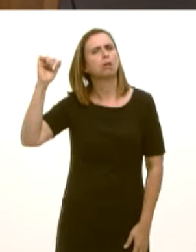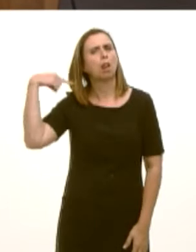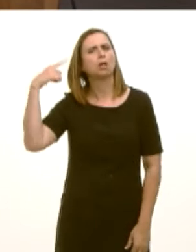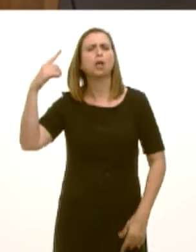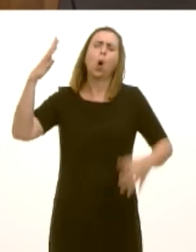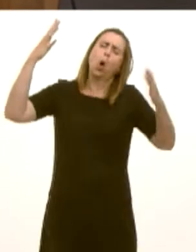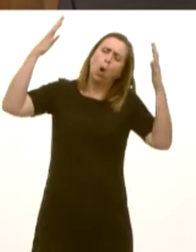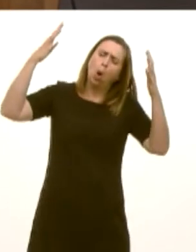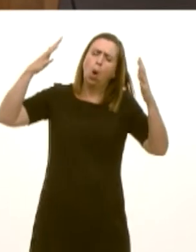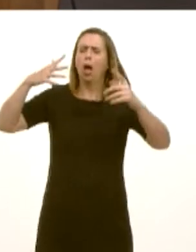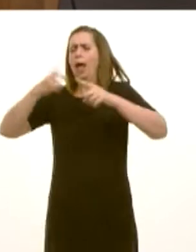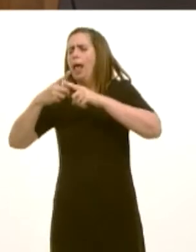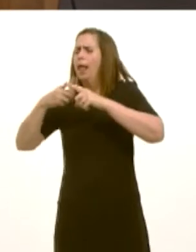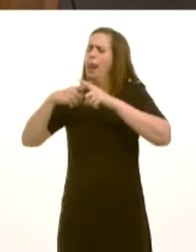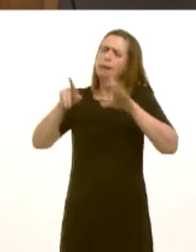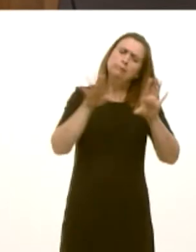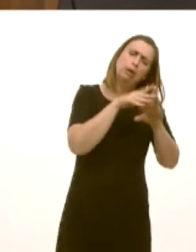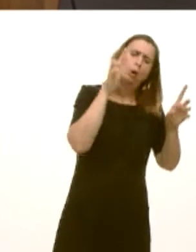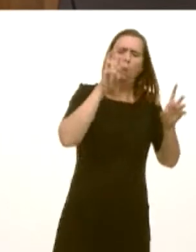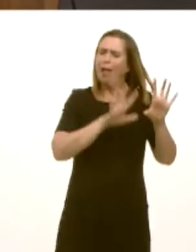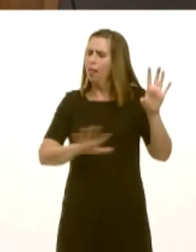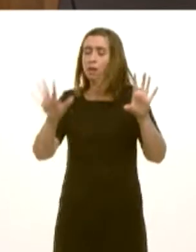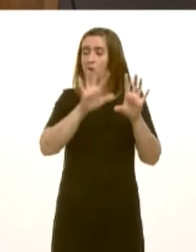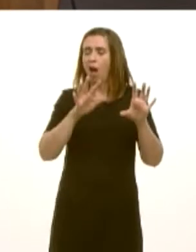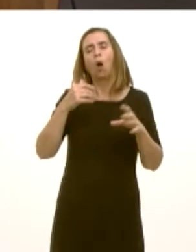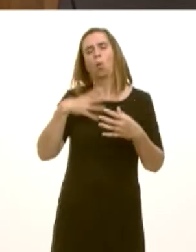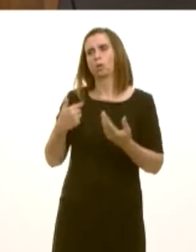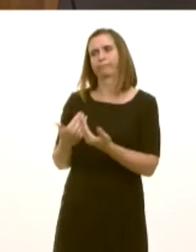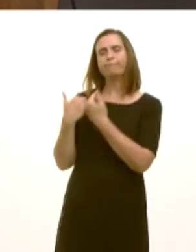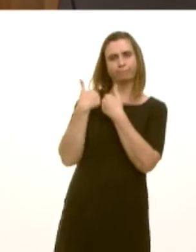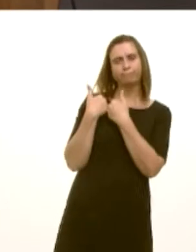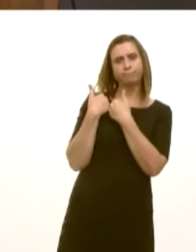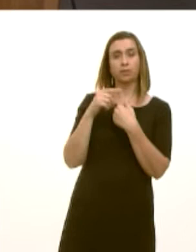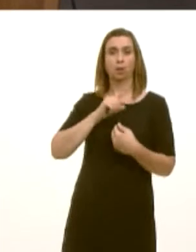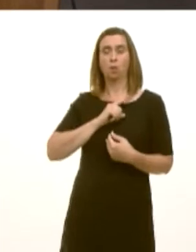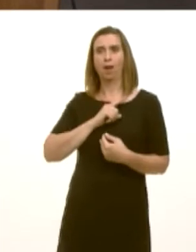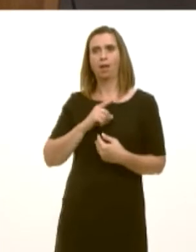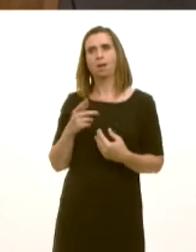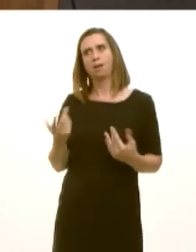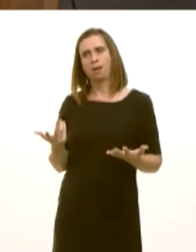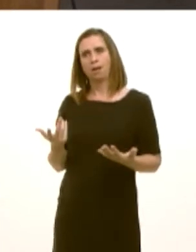This, of course, wouldnít have happened if it was devolved. Once again, Wales isnít being treated fairly.